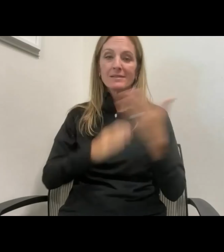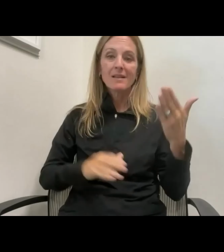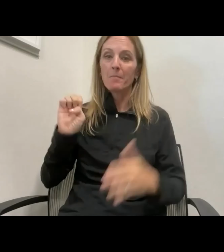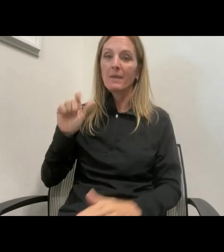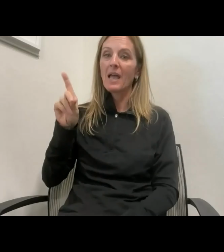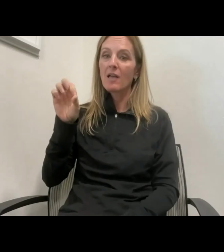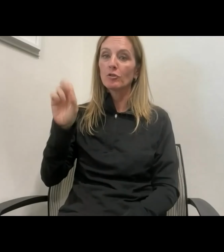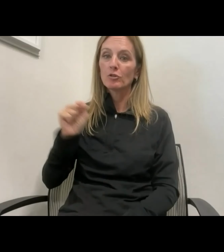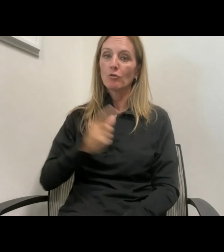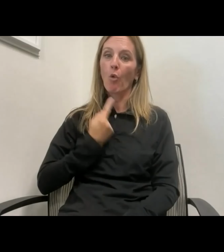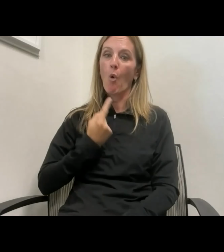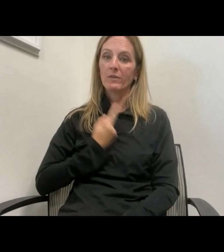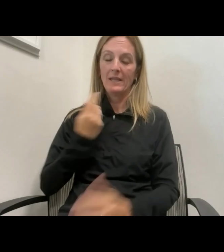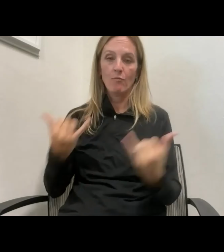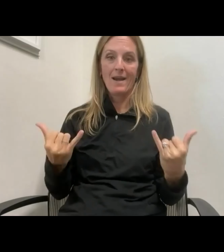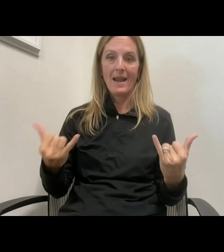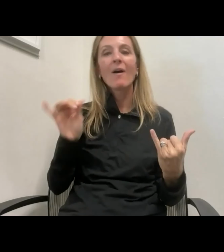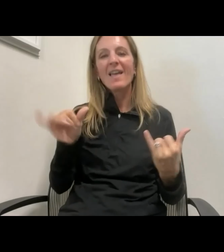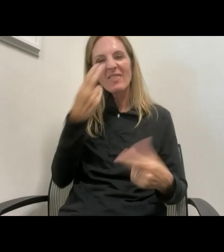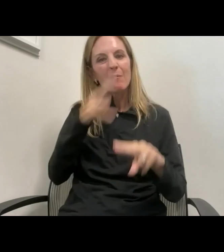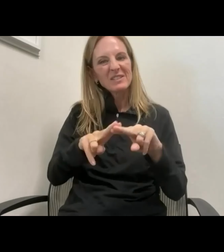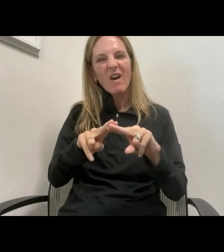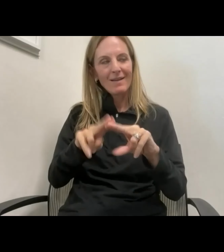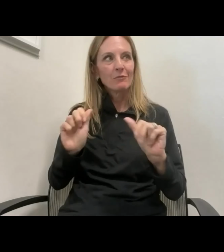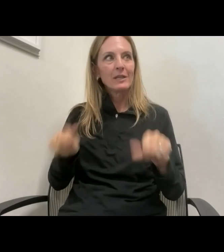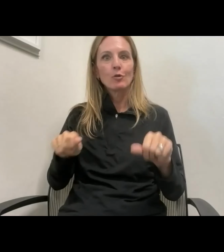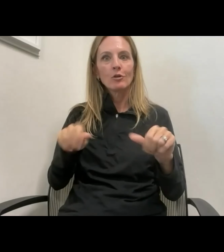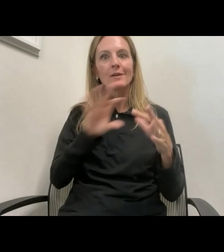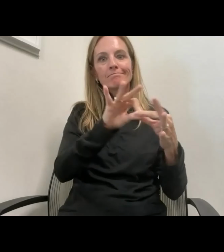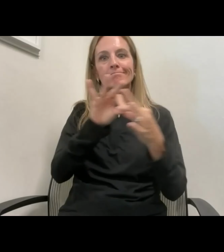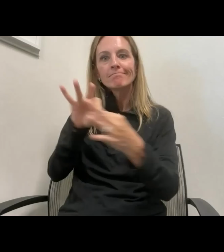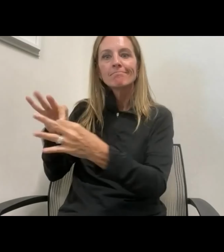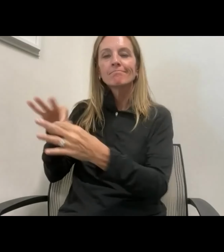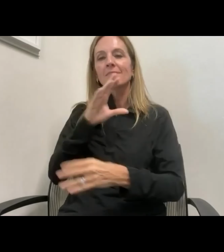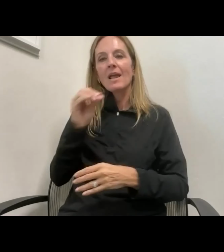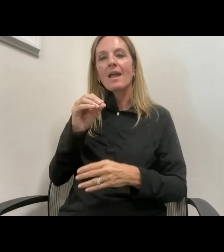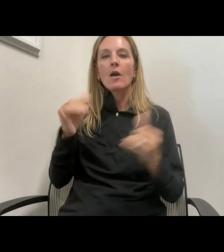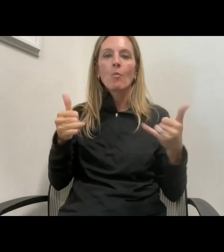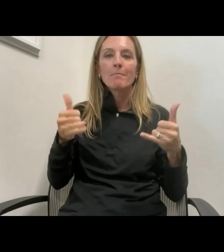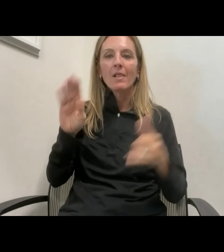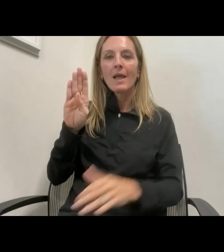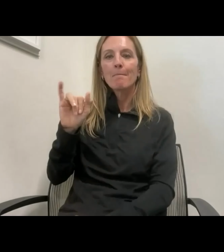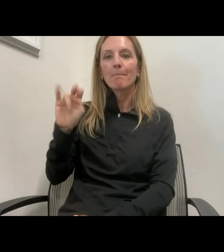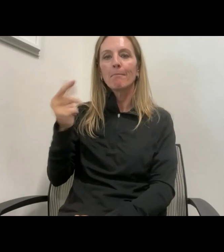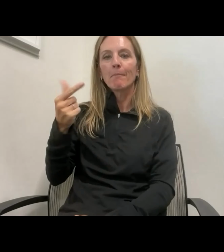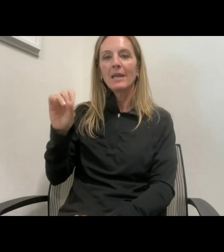that was a fun way to help them come together and we've played bingo online yeah thank you.